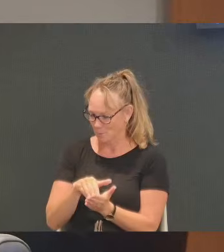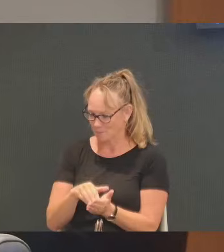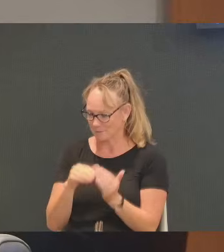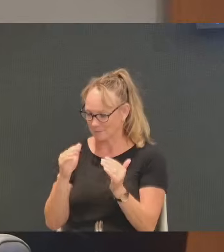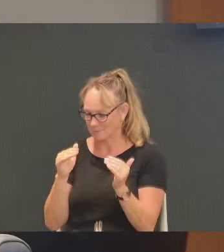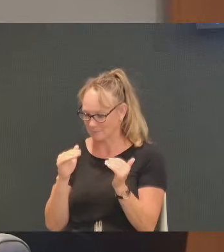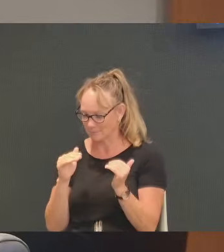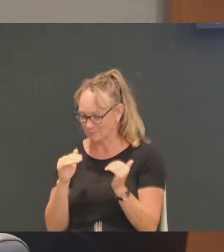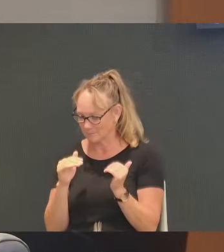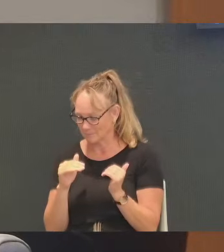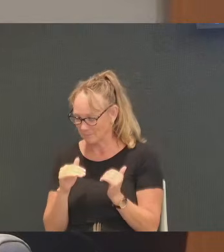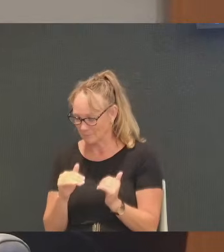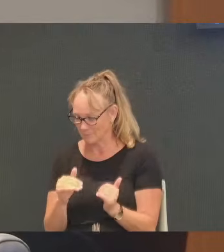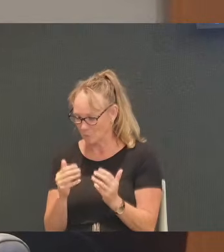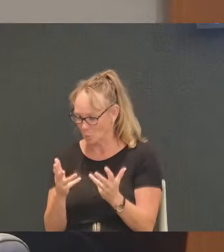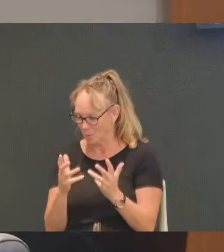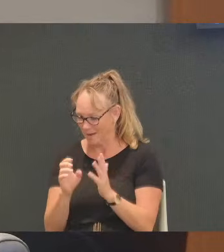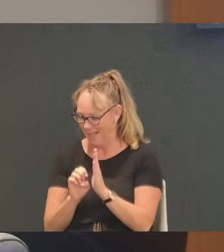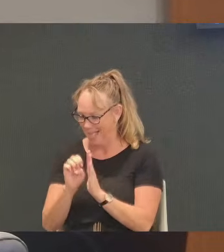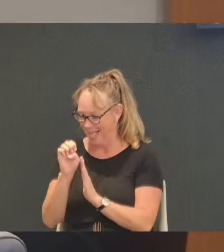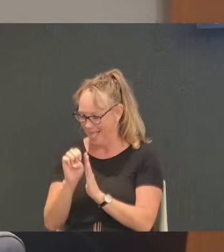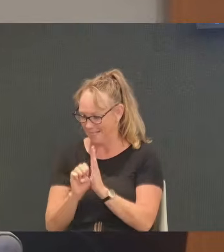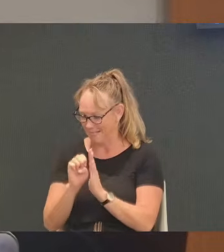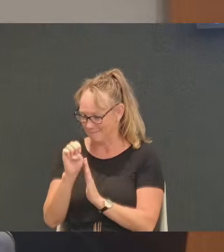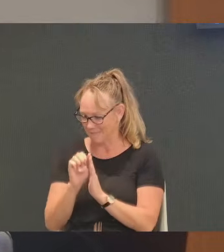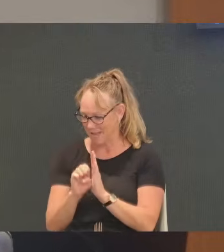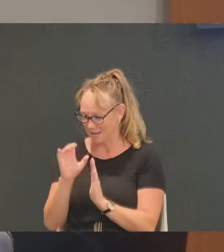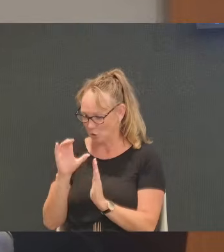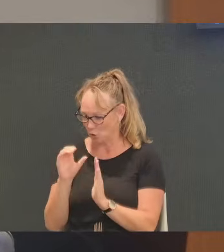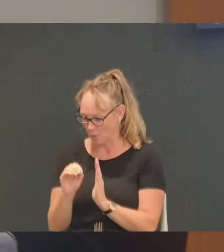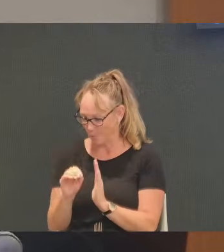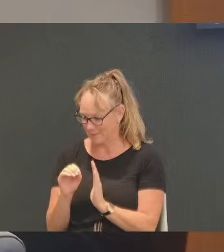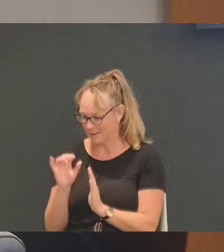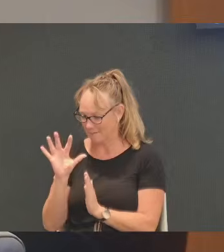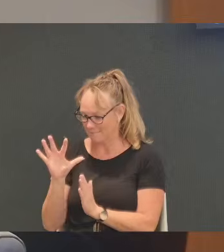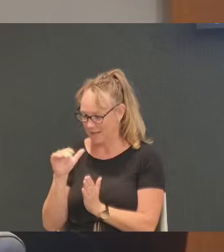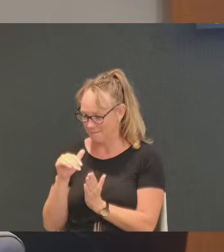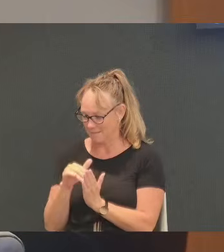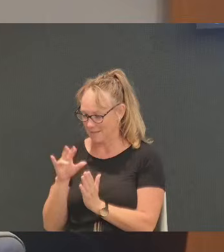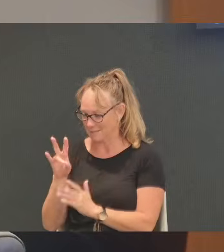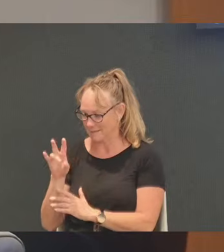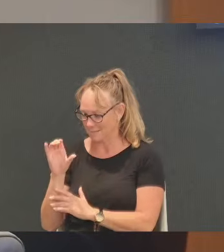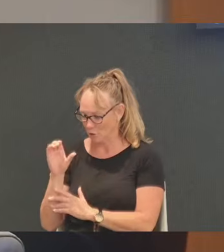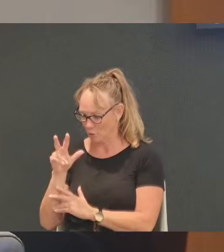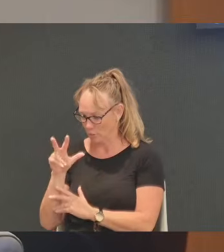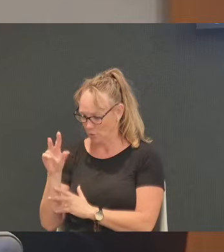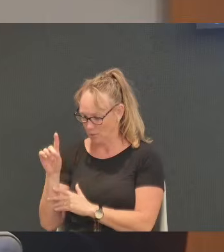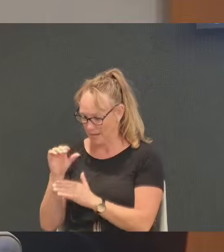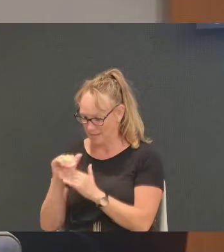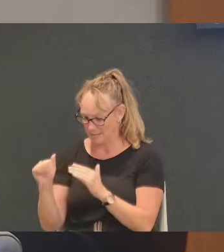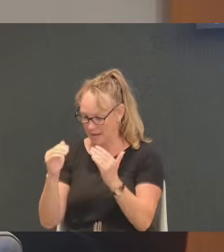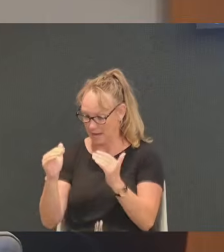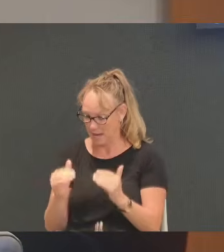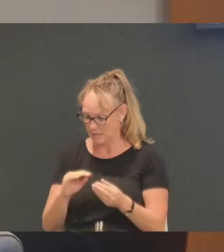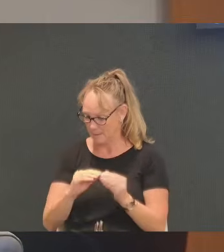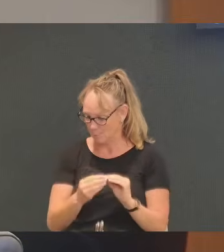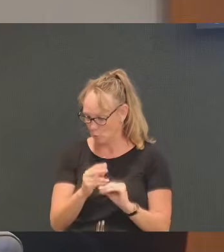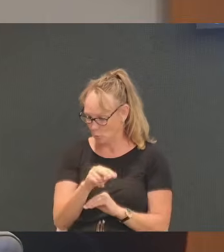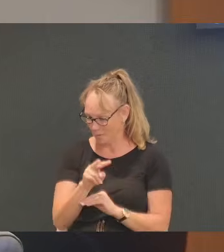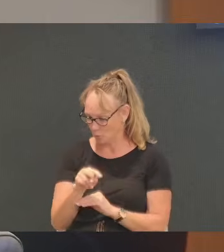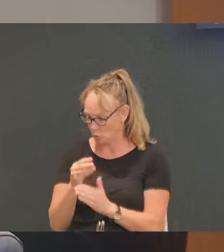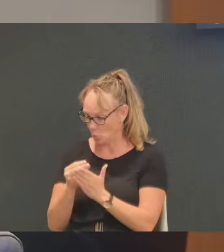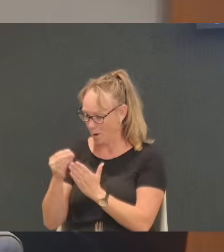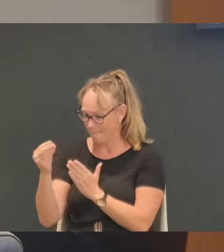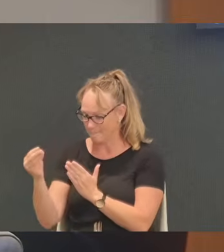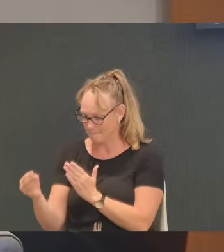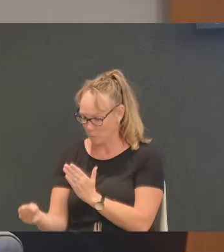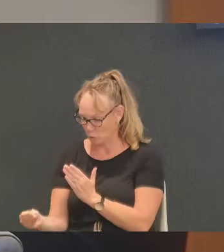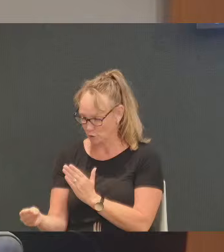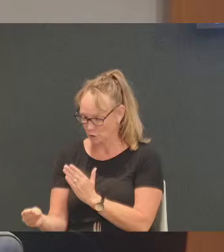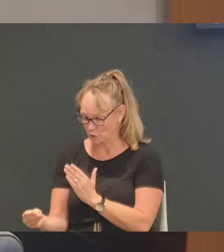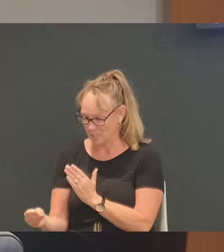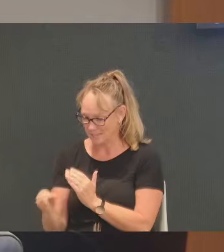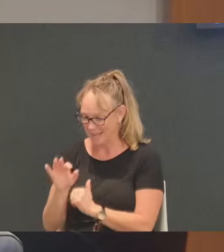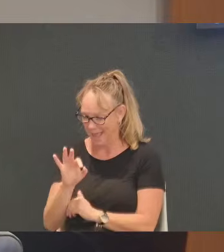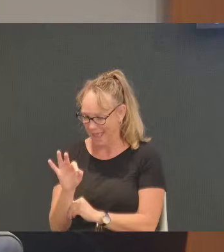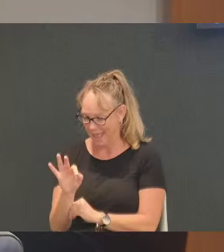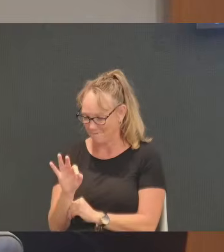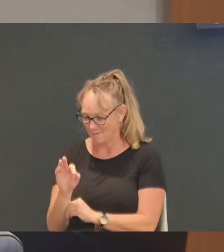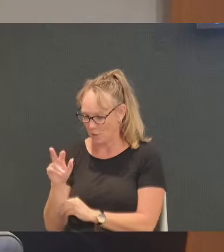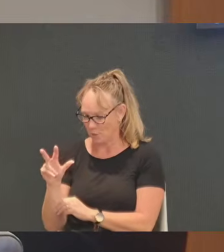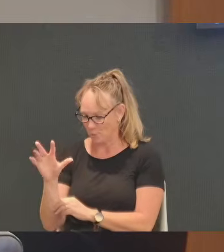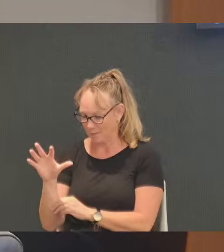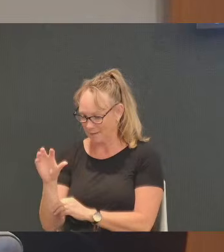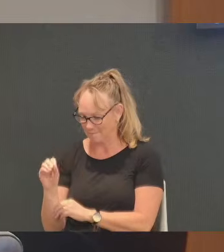for Otis Elevator Company at $5,738. Item 22 is the purchase of one F350 vehicle in facilities,